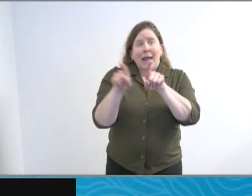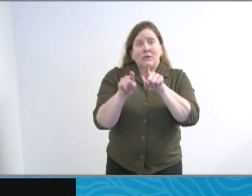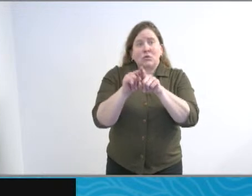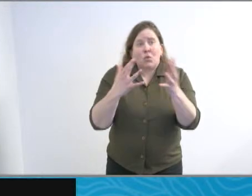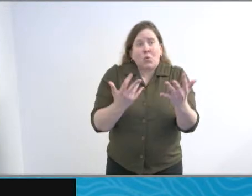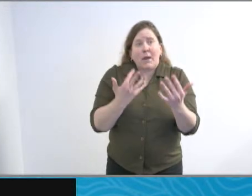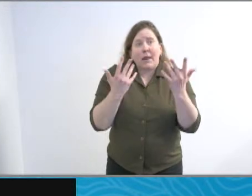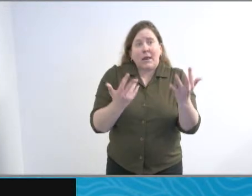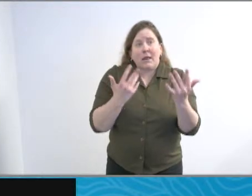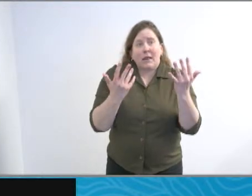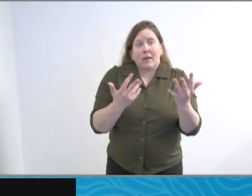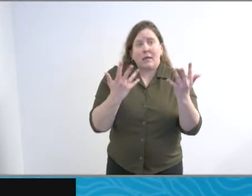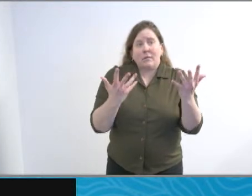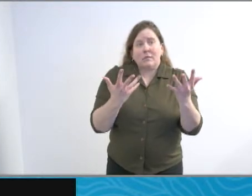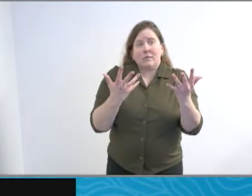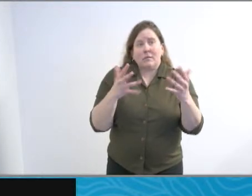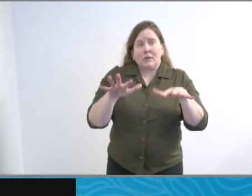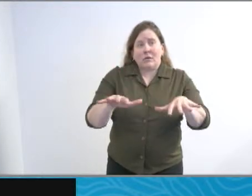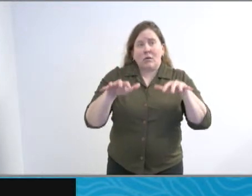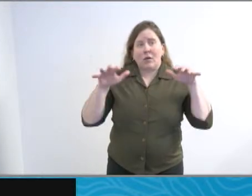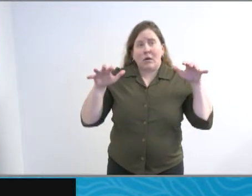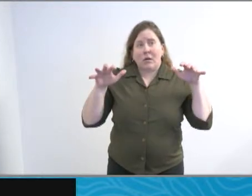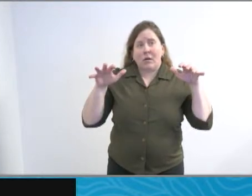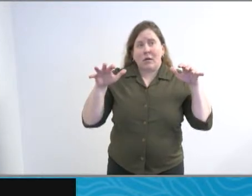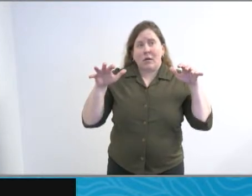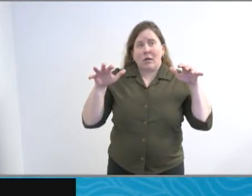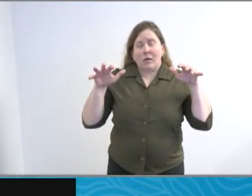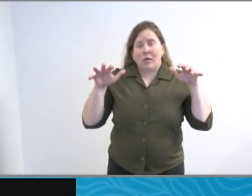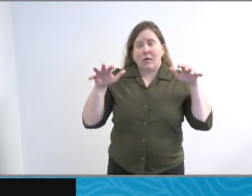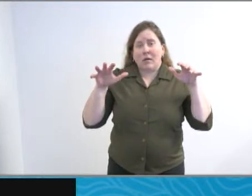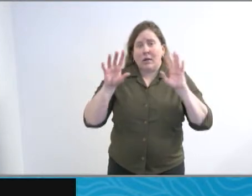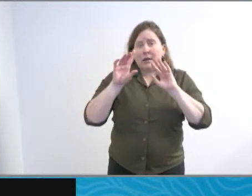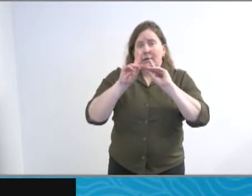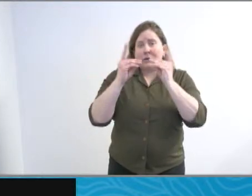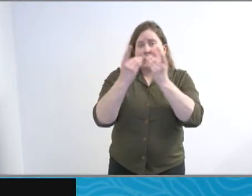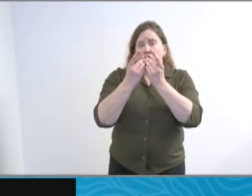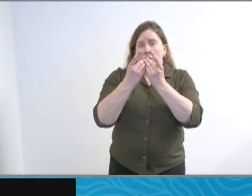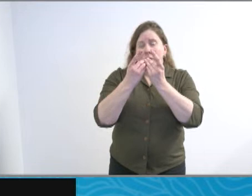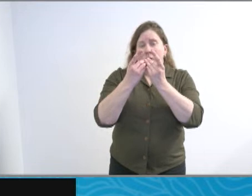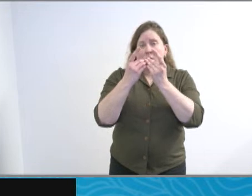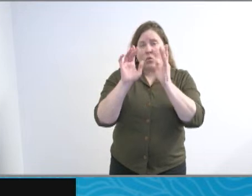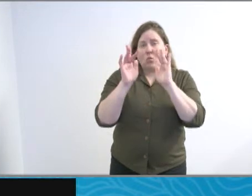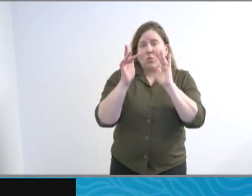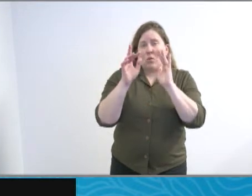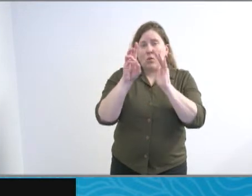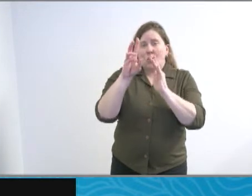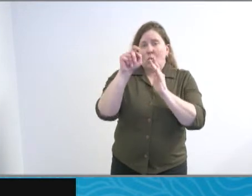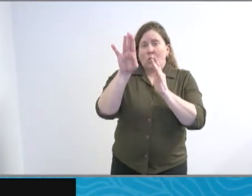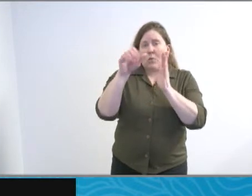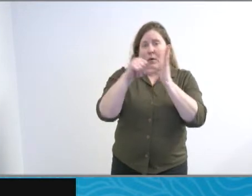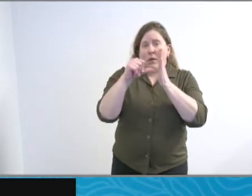I do encourage our audience to go to our district webpage and they look for our local control